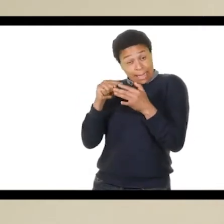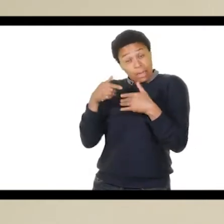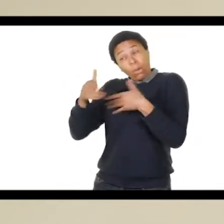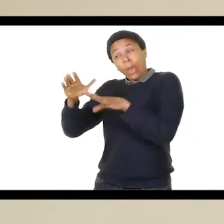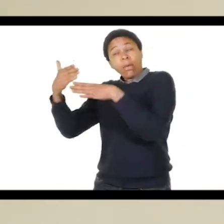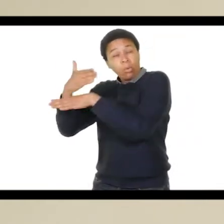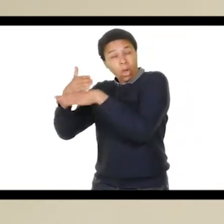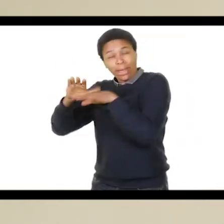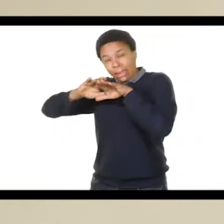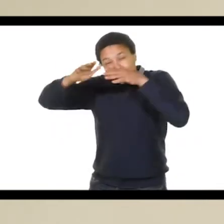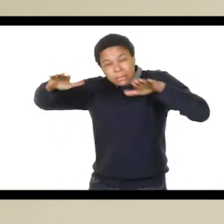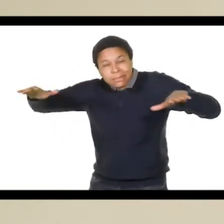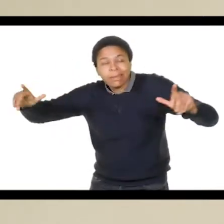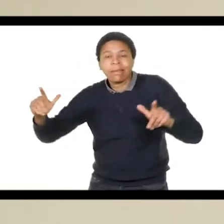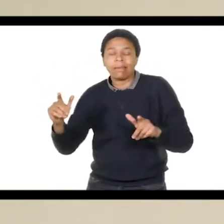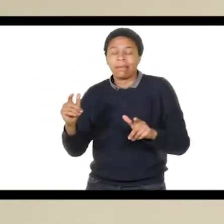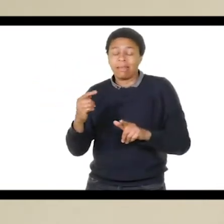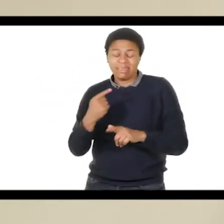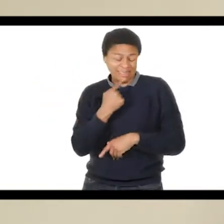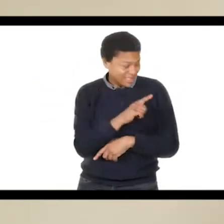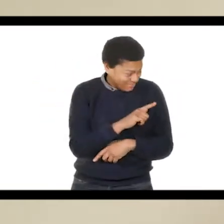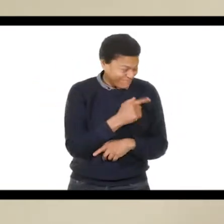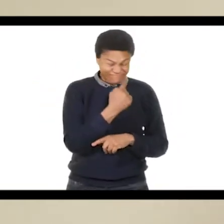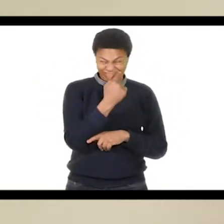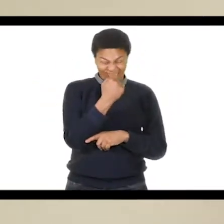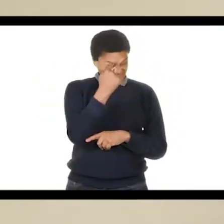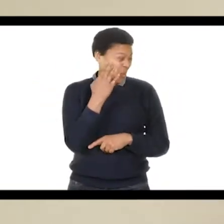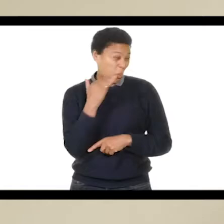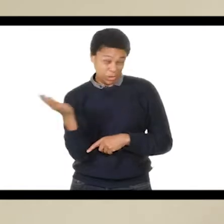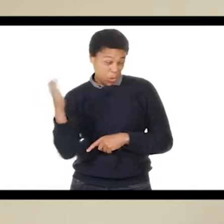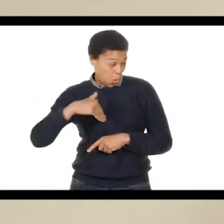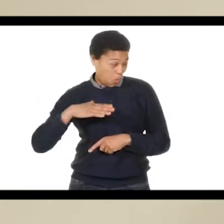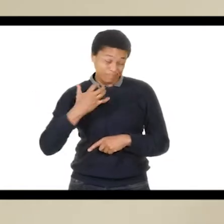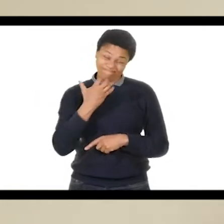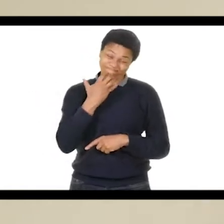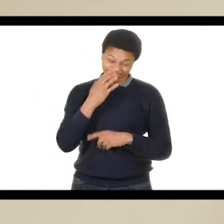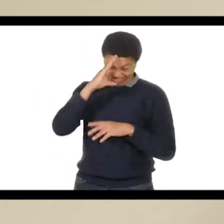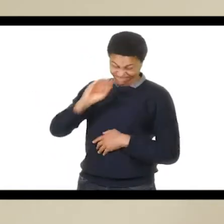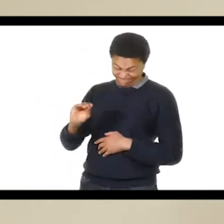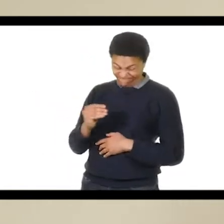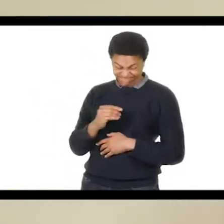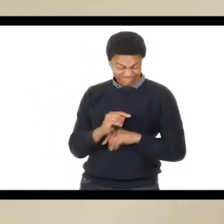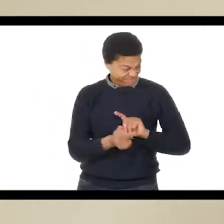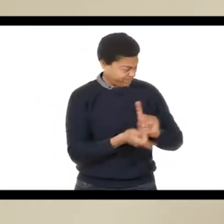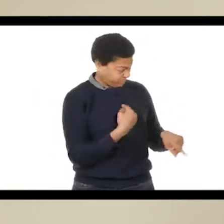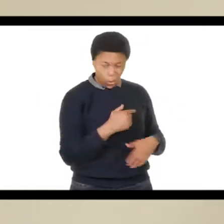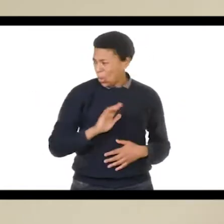If we’re going to be together, I’ve got to tell her.” So Christine said, “No, you don’t, you don’t have to tell her.” And I said, "Yes I do, I do have to tell her.”